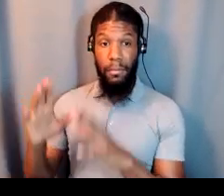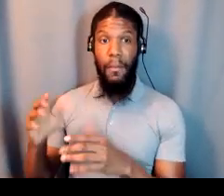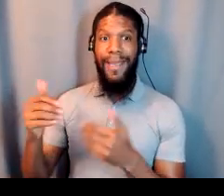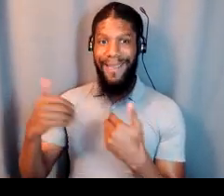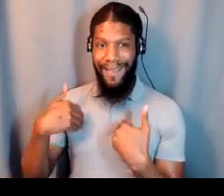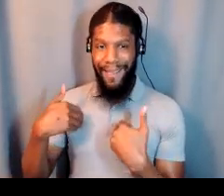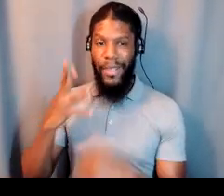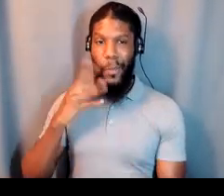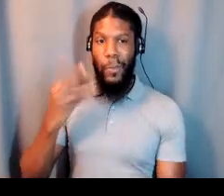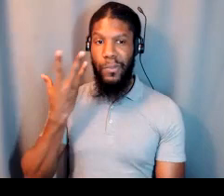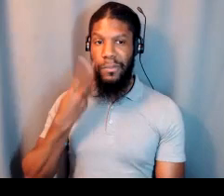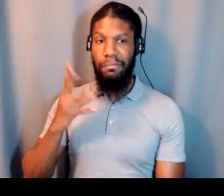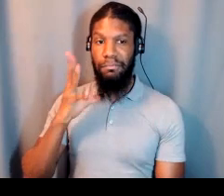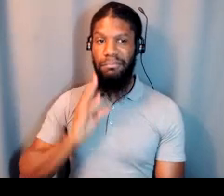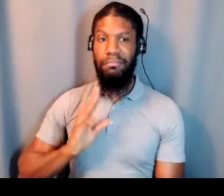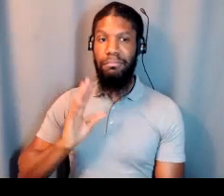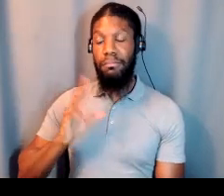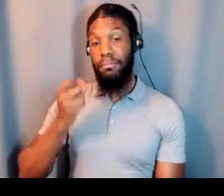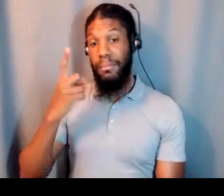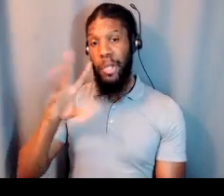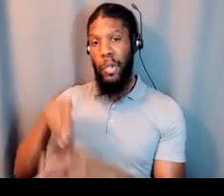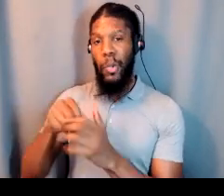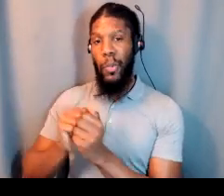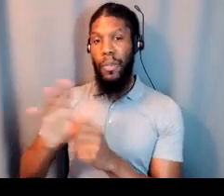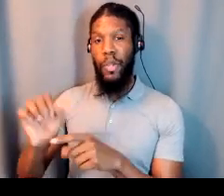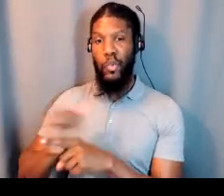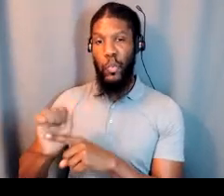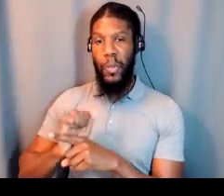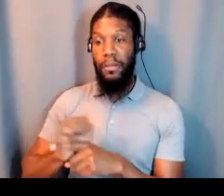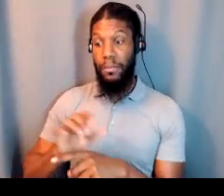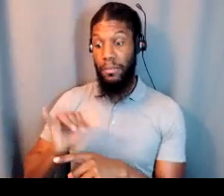So they go through, I think a two-week period with me,